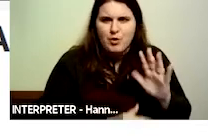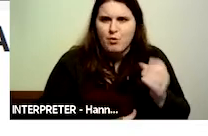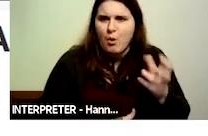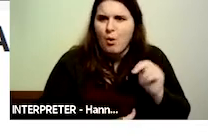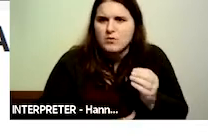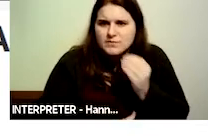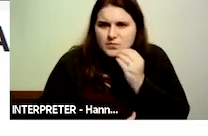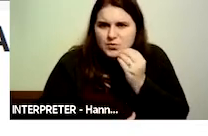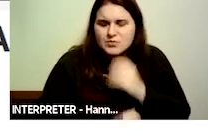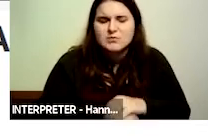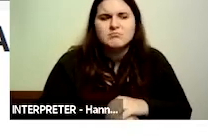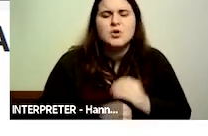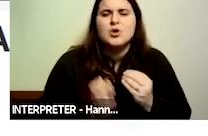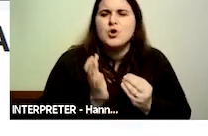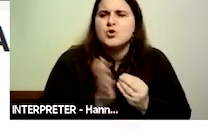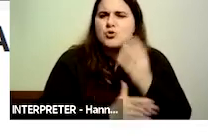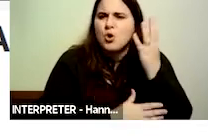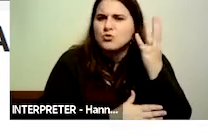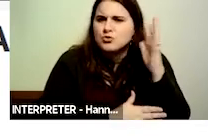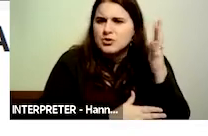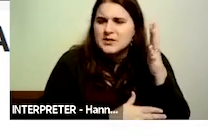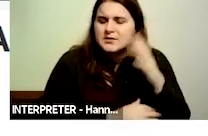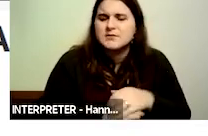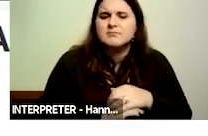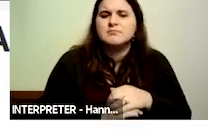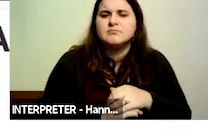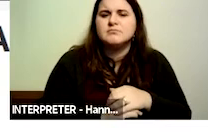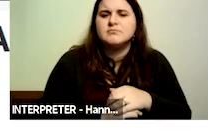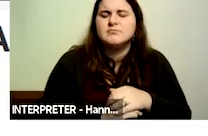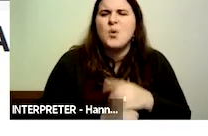Ben Woelk: And what they found wench part I thought was really interesting